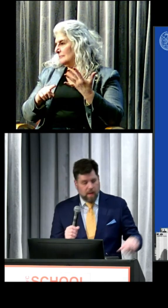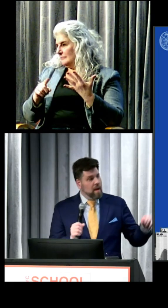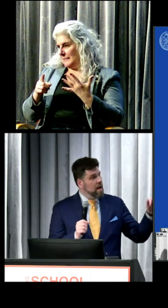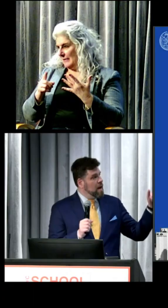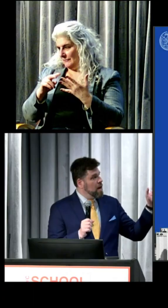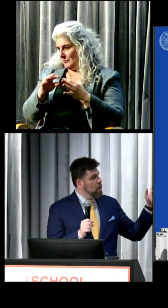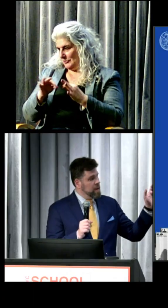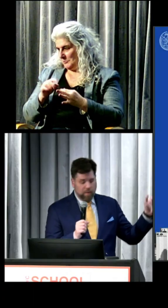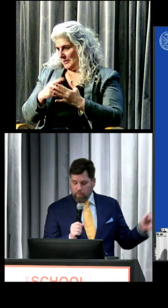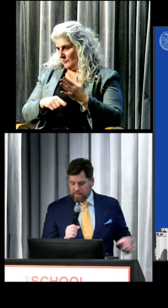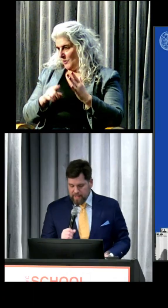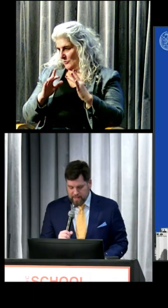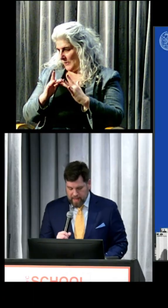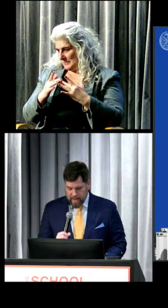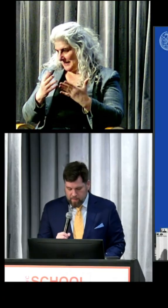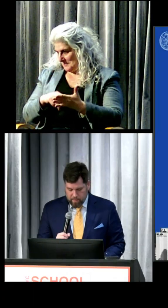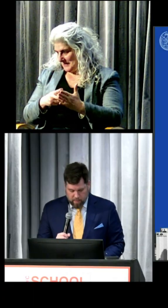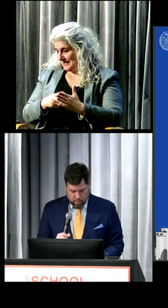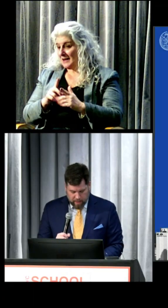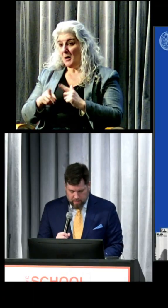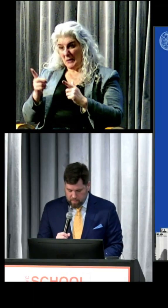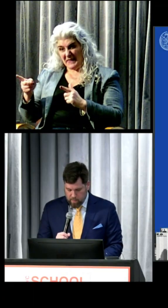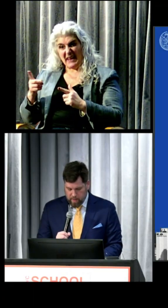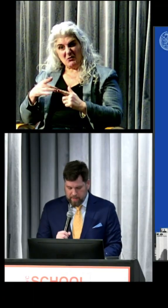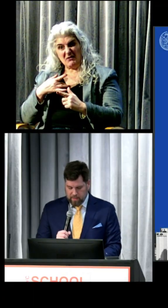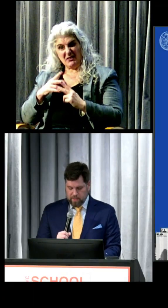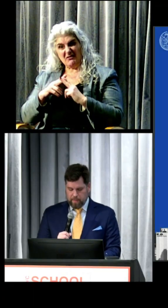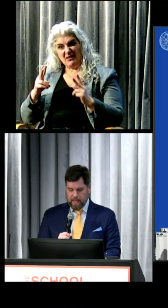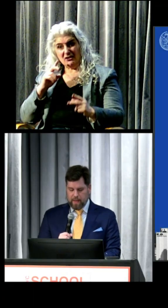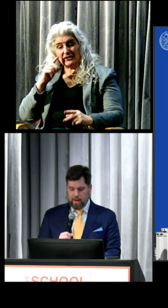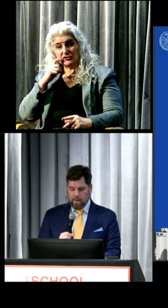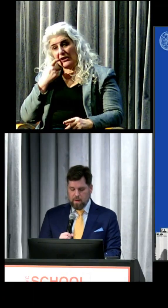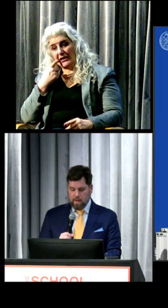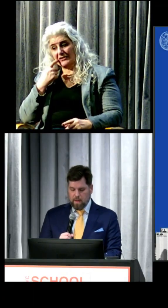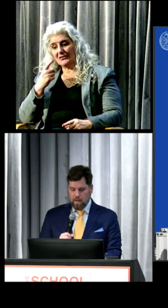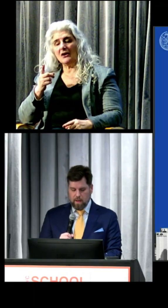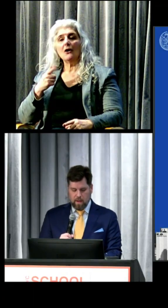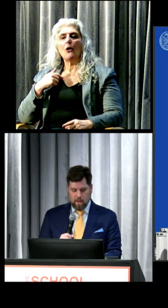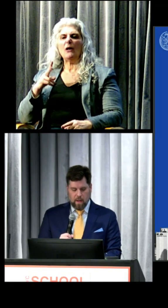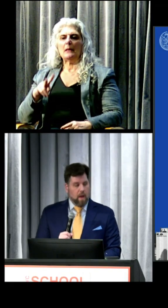New York City is our case study, but this is really about all cities, before you get to see how